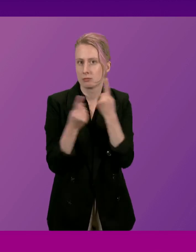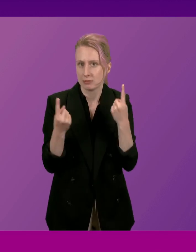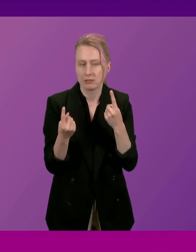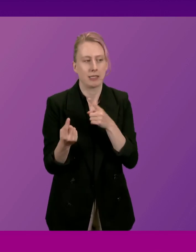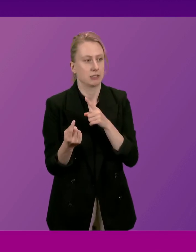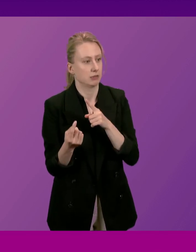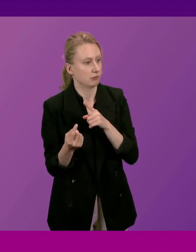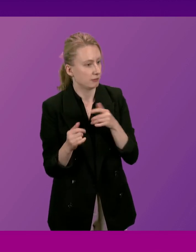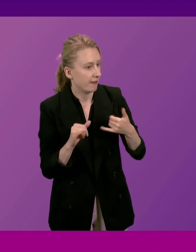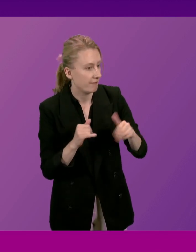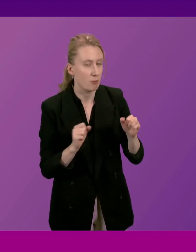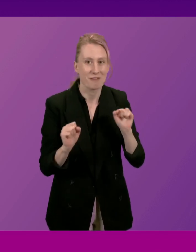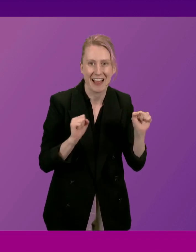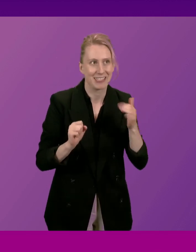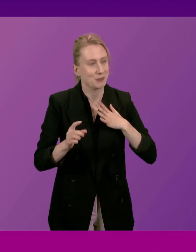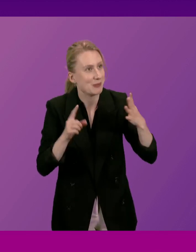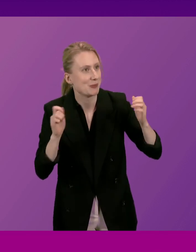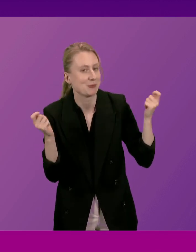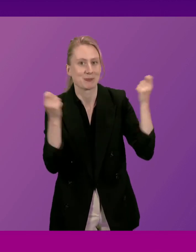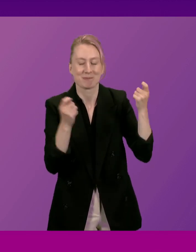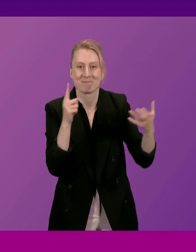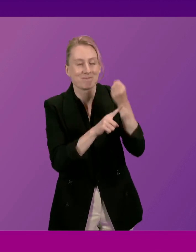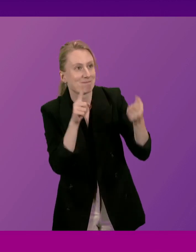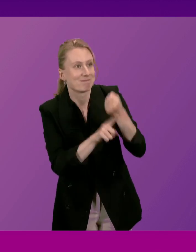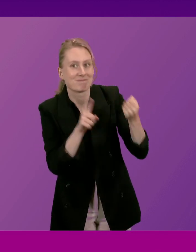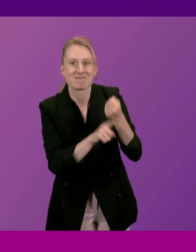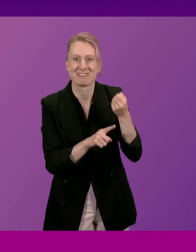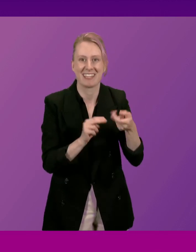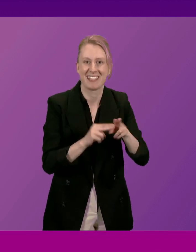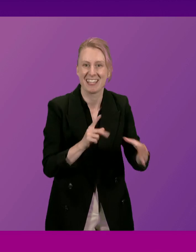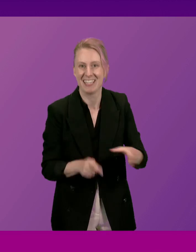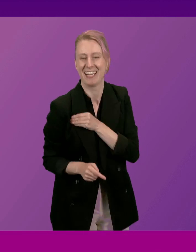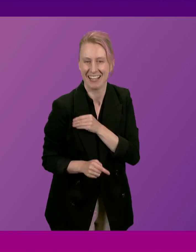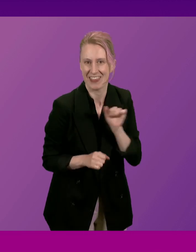fans to celebrate the achievements and the performance of their teams. However, incidents